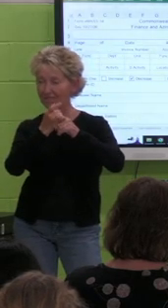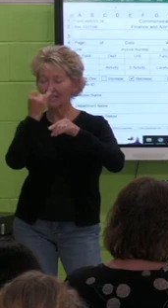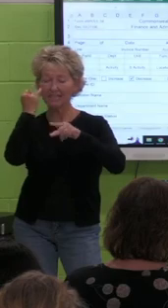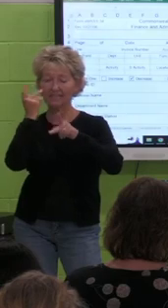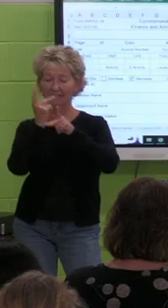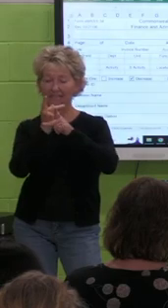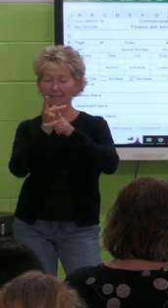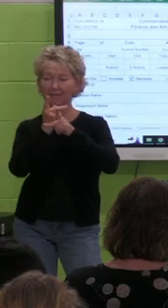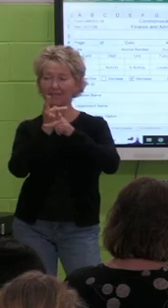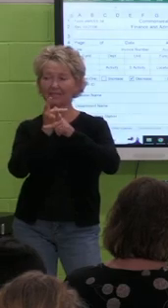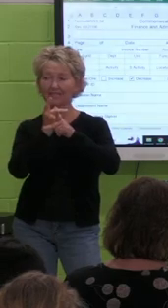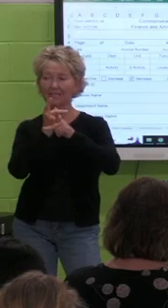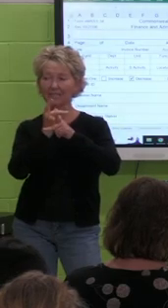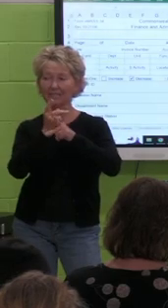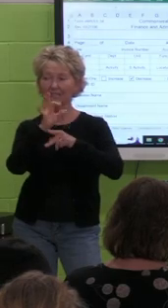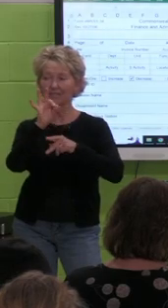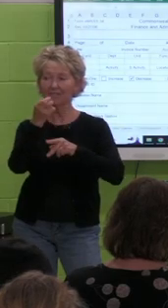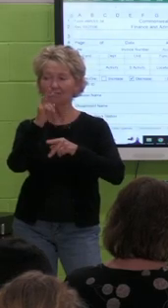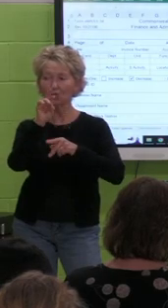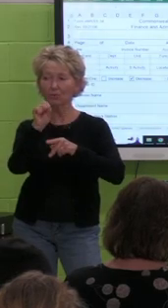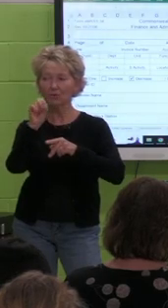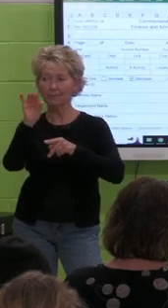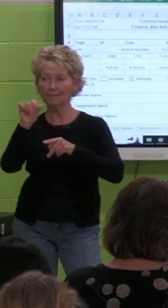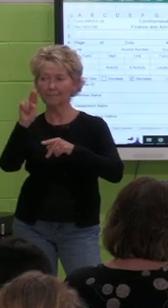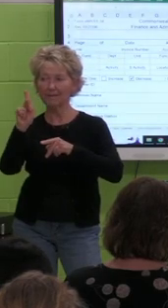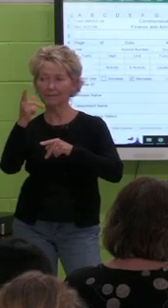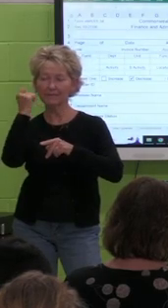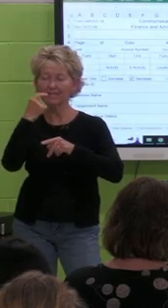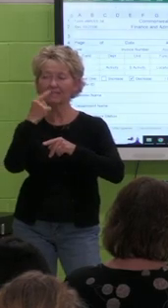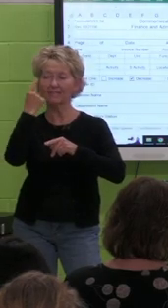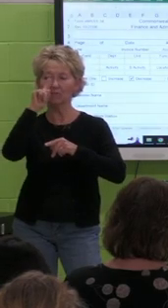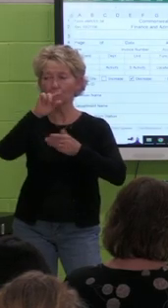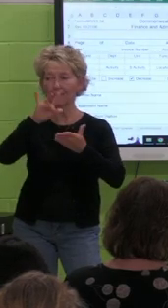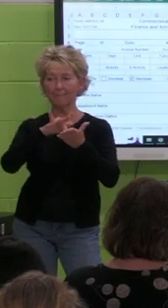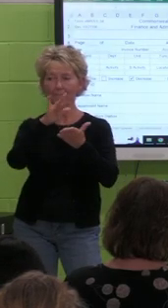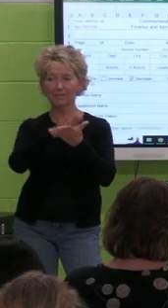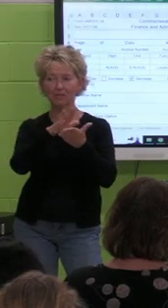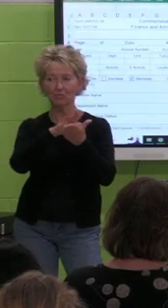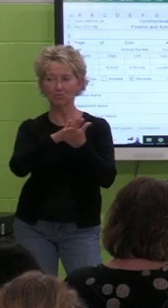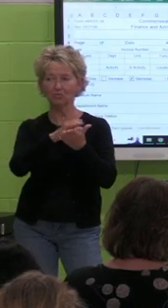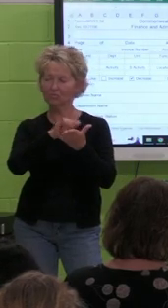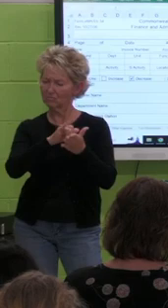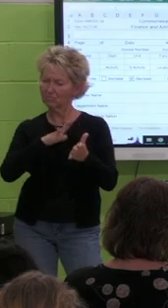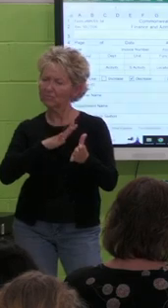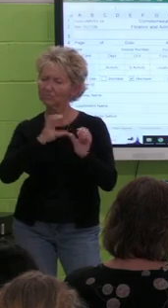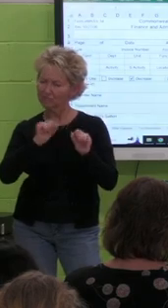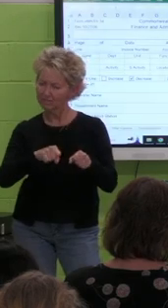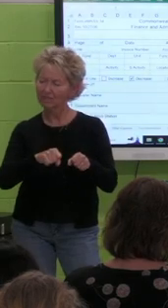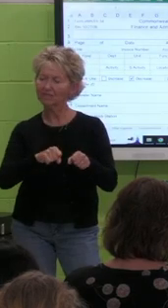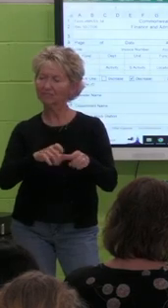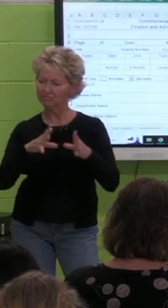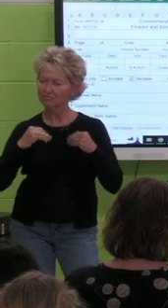it in Farmer's Bank because it says it's for the middle school that's fine we can live with that